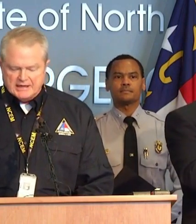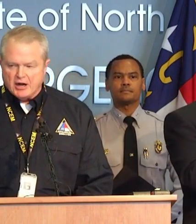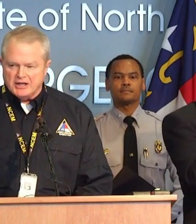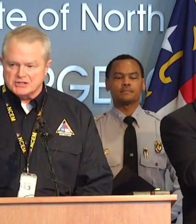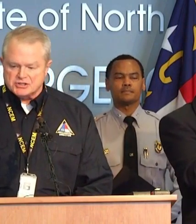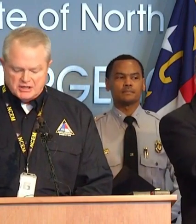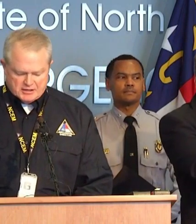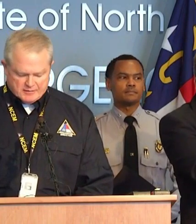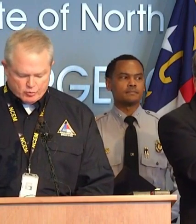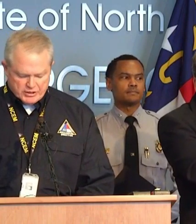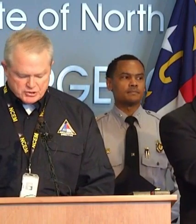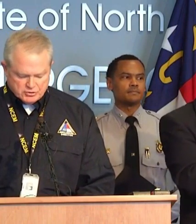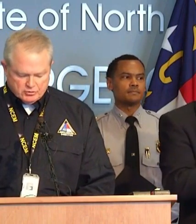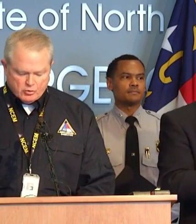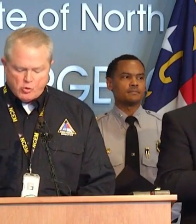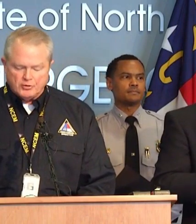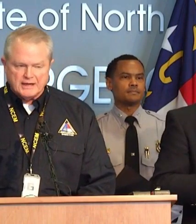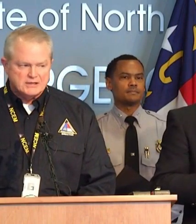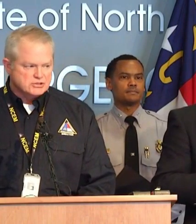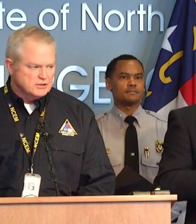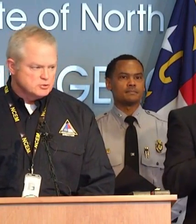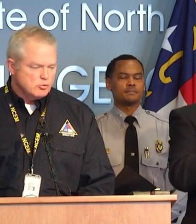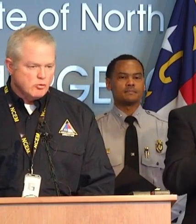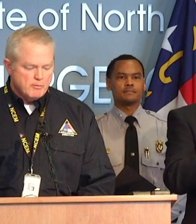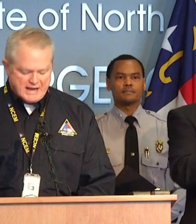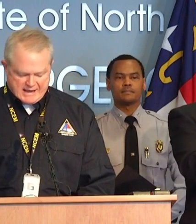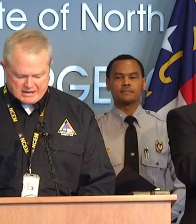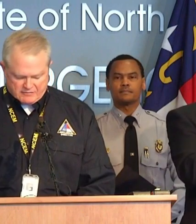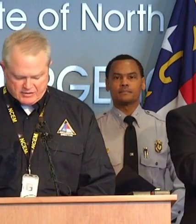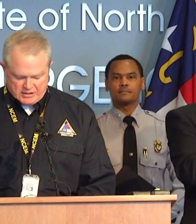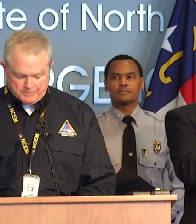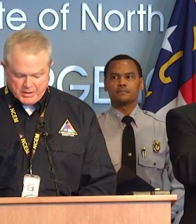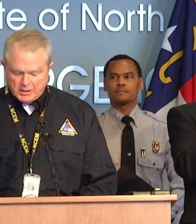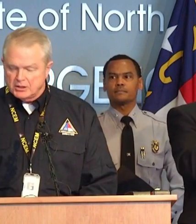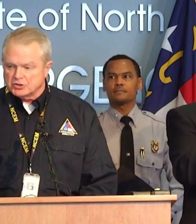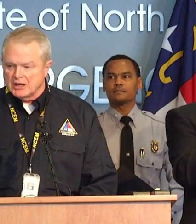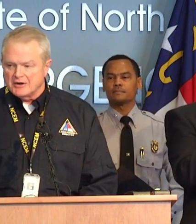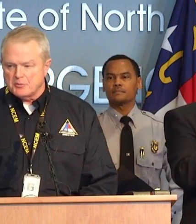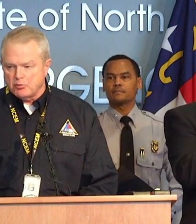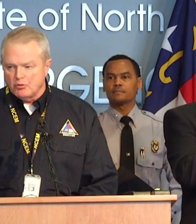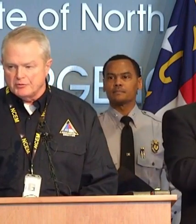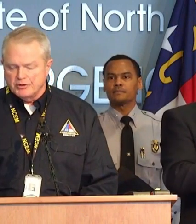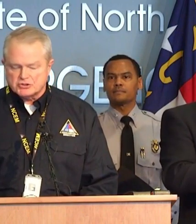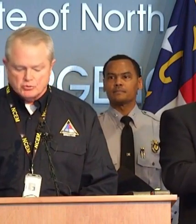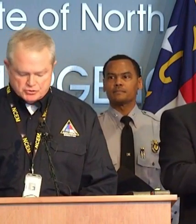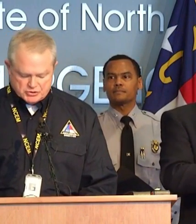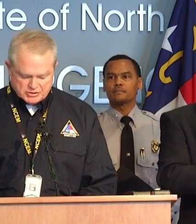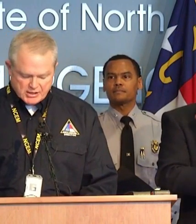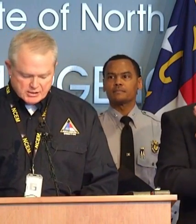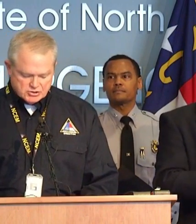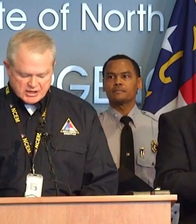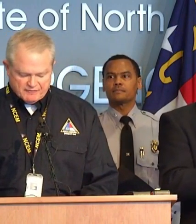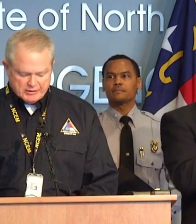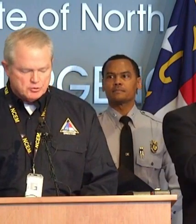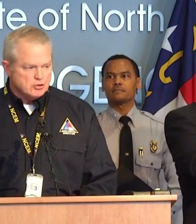BUT, OF COURSE, WE WILL KEEP RESOURCES IN PLACE AS LONG AS